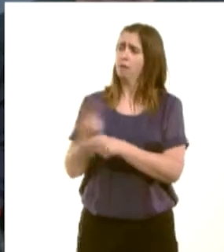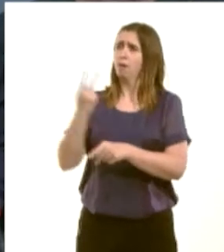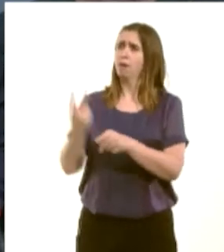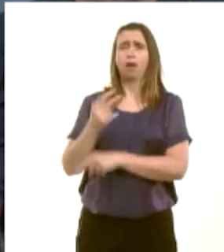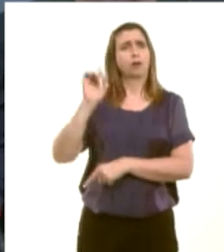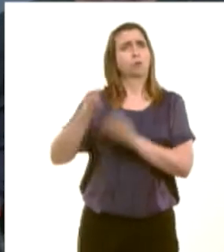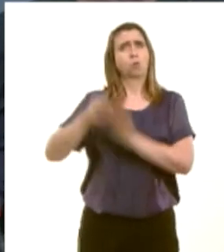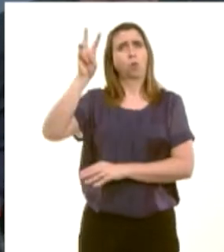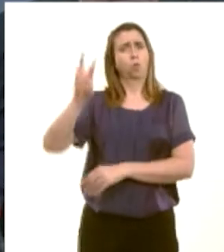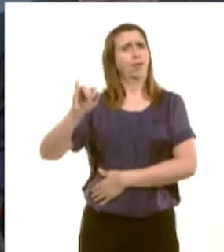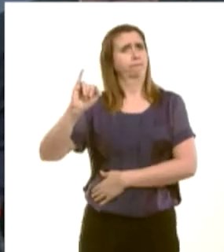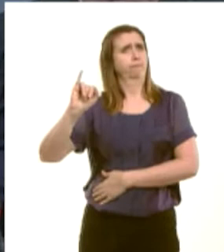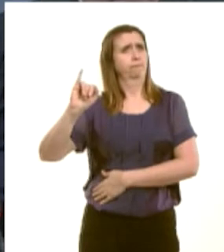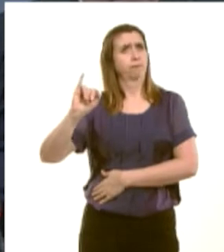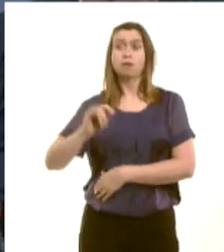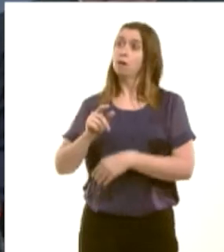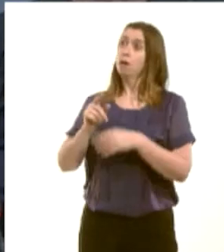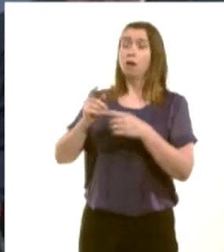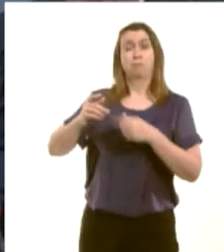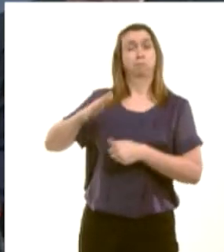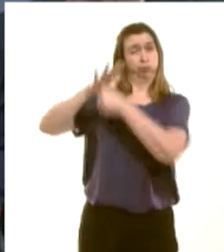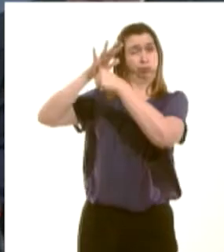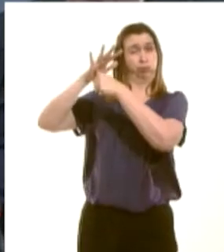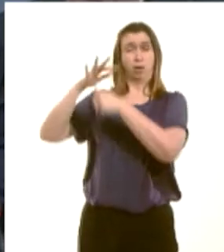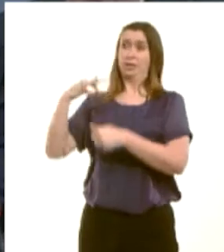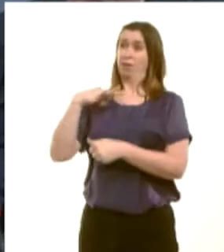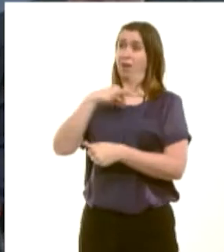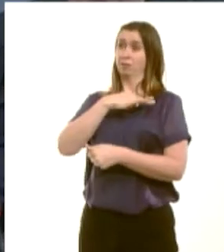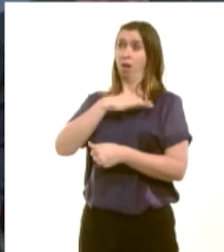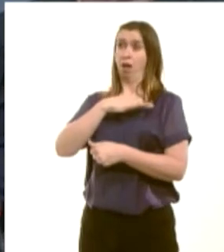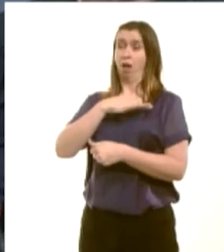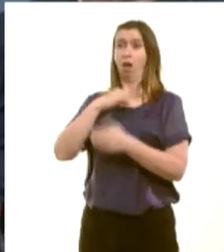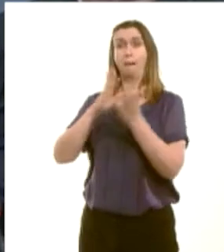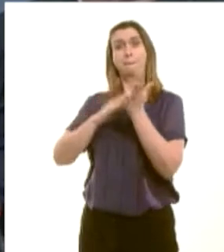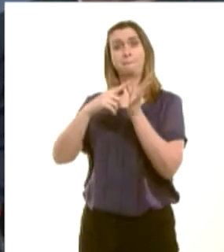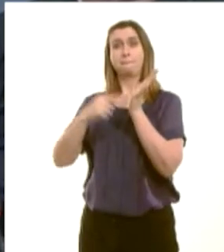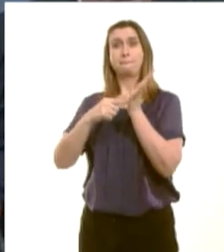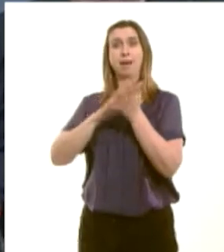as well is a senior director thereóthe medical director, Matthew Makinósaying that, if we